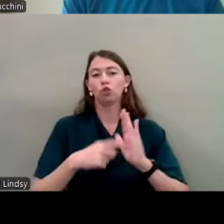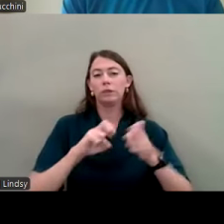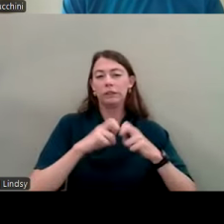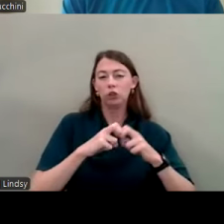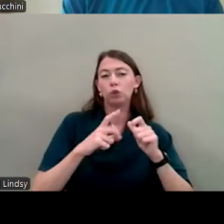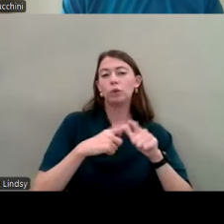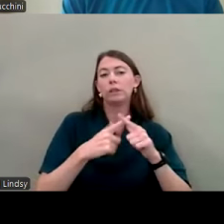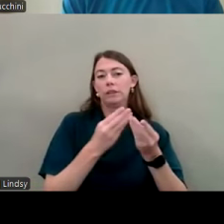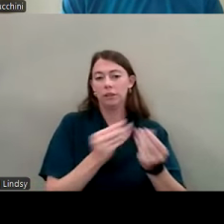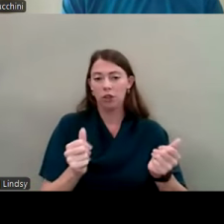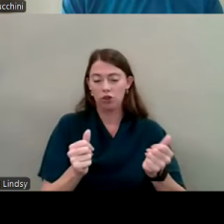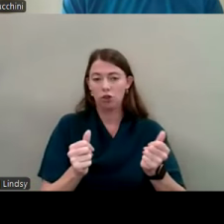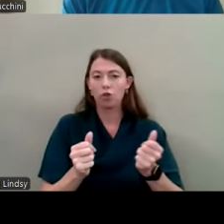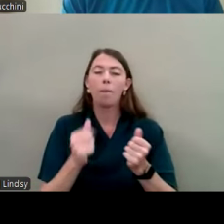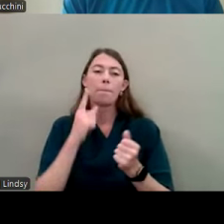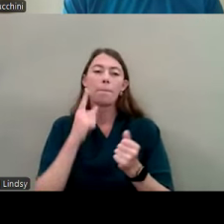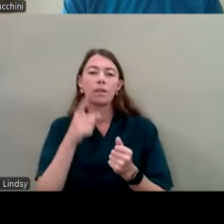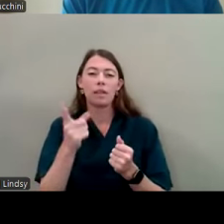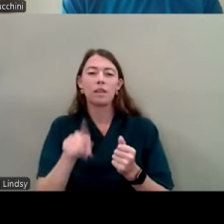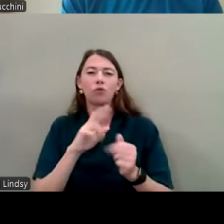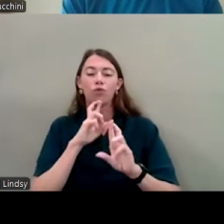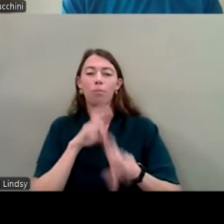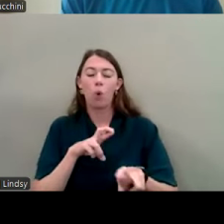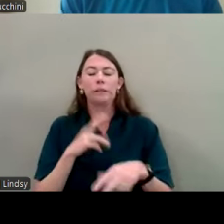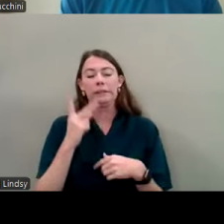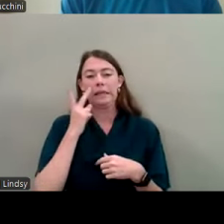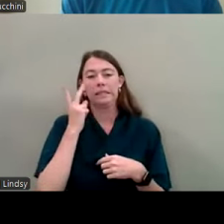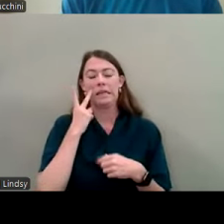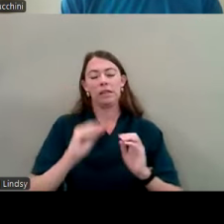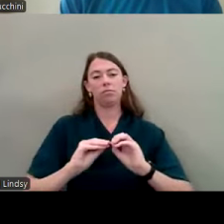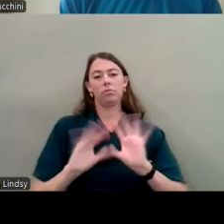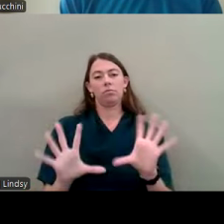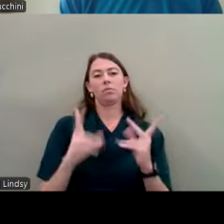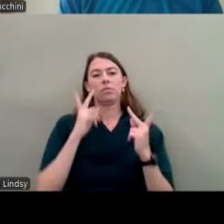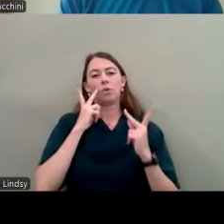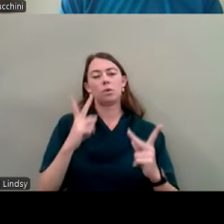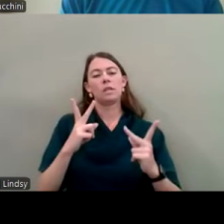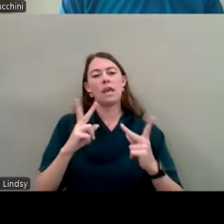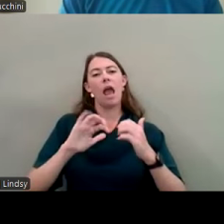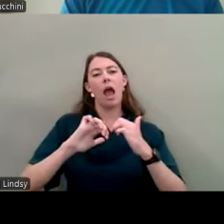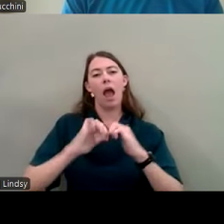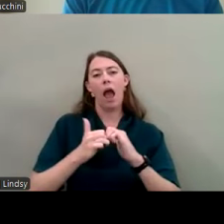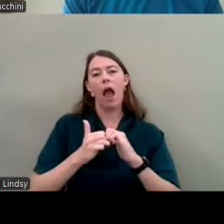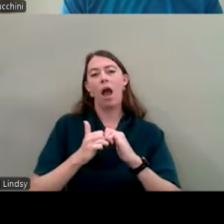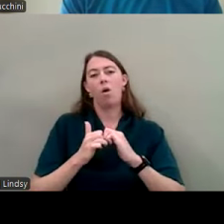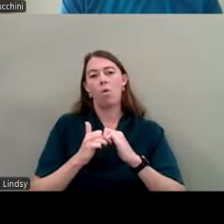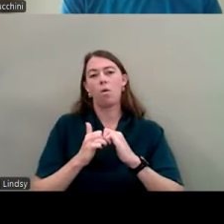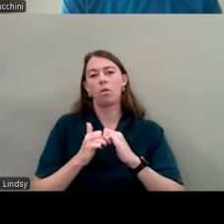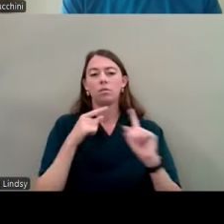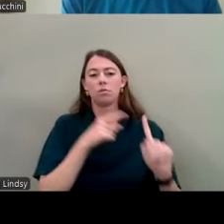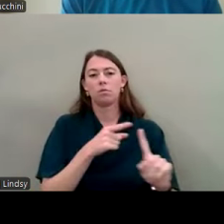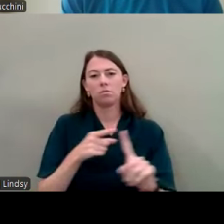thanks to these report, it is easy to see what has been the trend on specific success